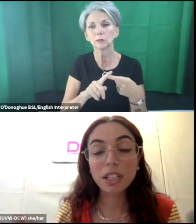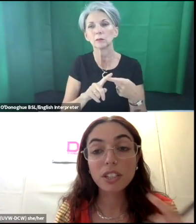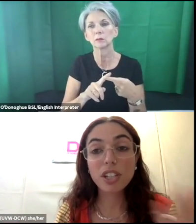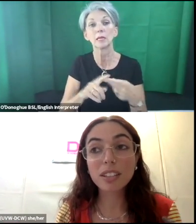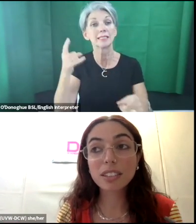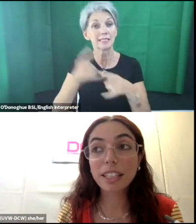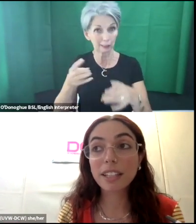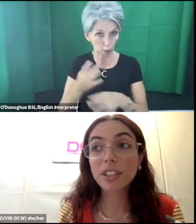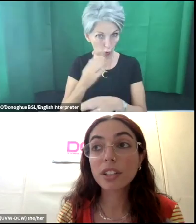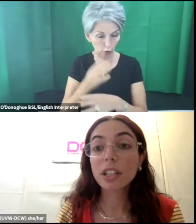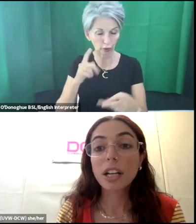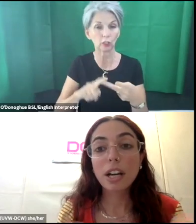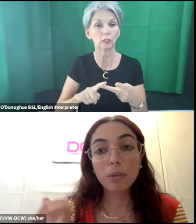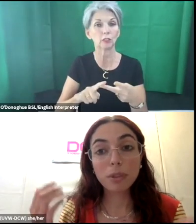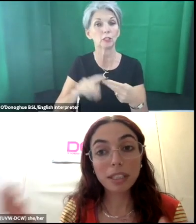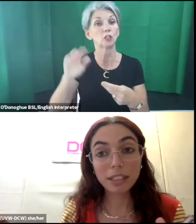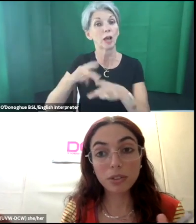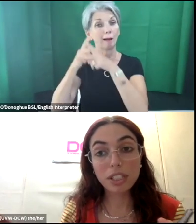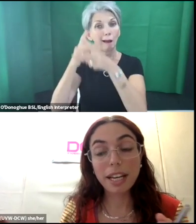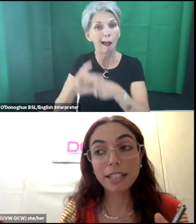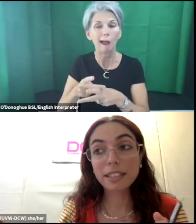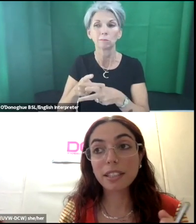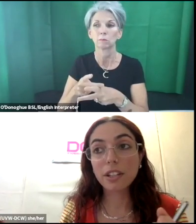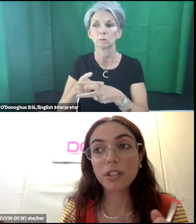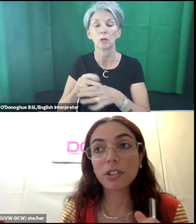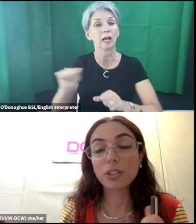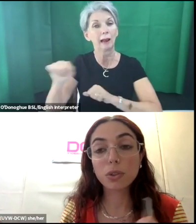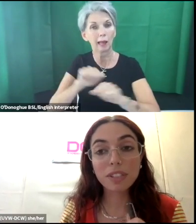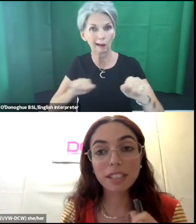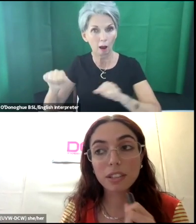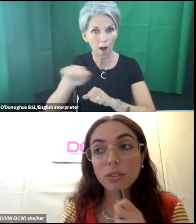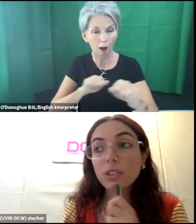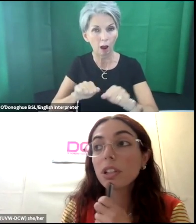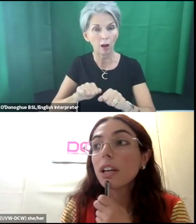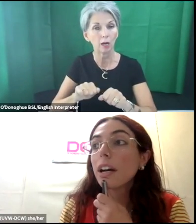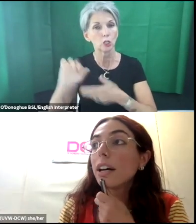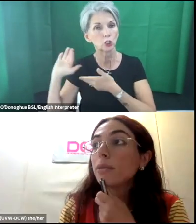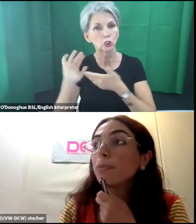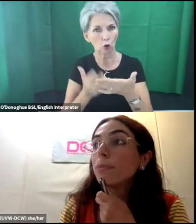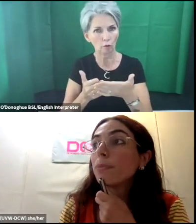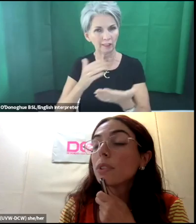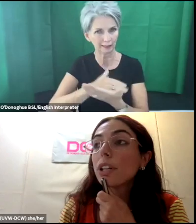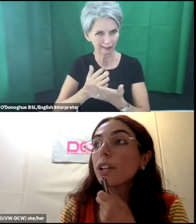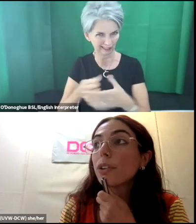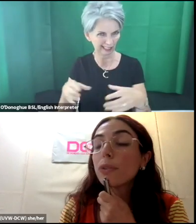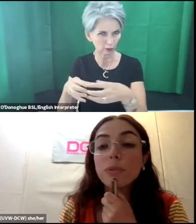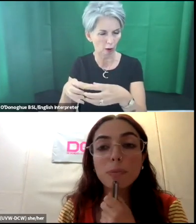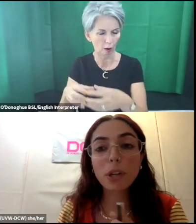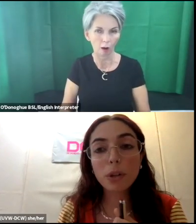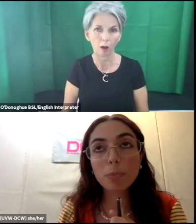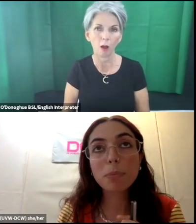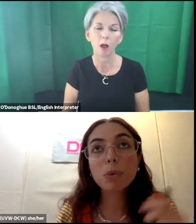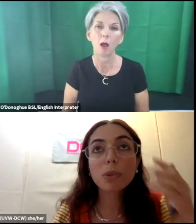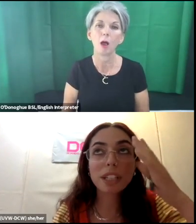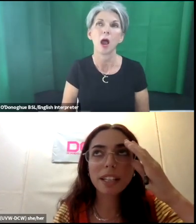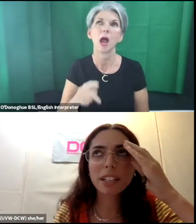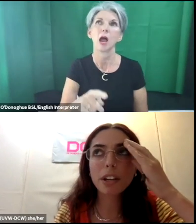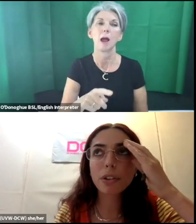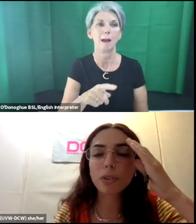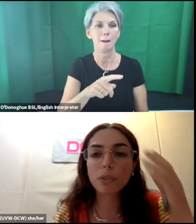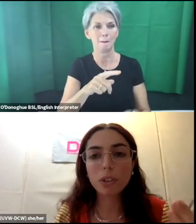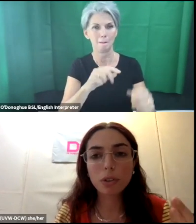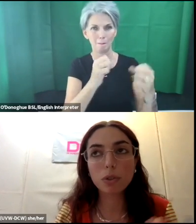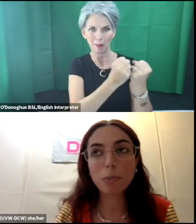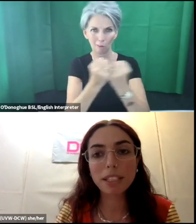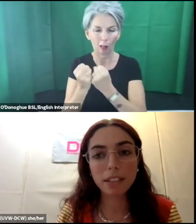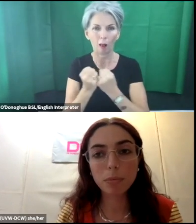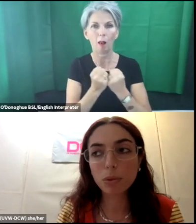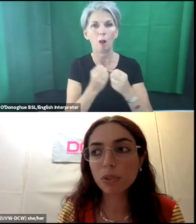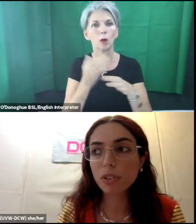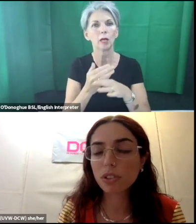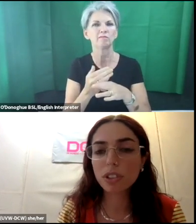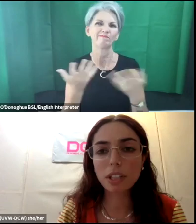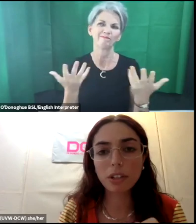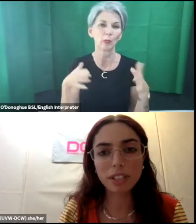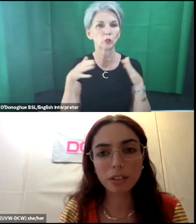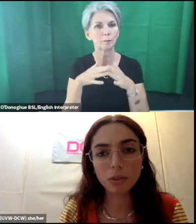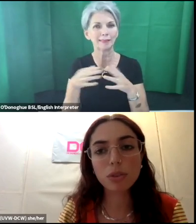Childcare, Cleaners and Service Sector, people working in domestic abuse sector.